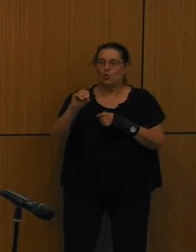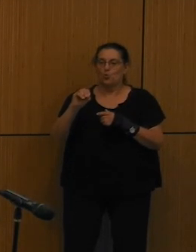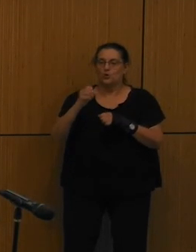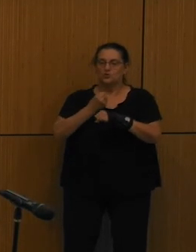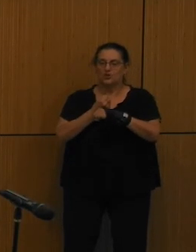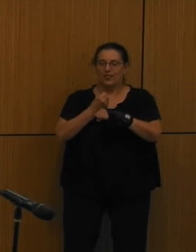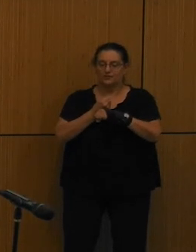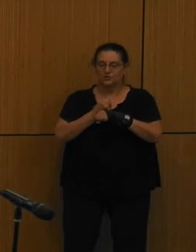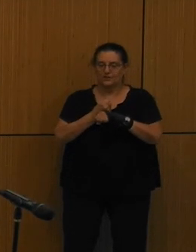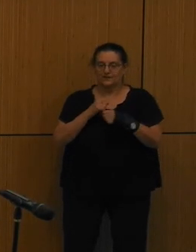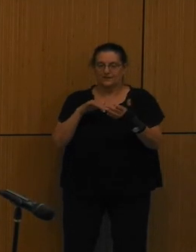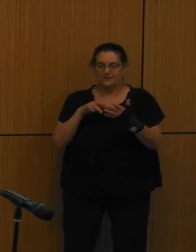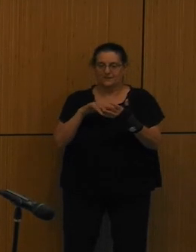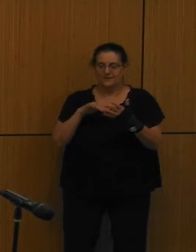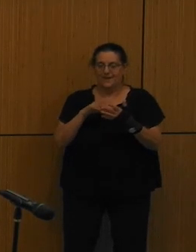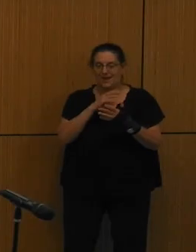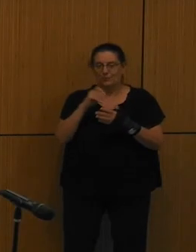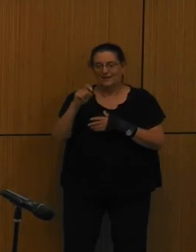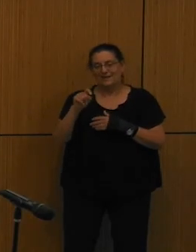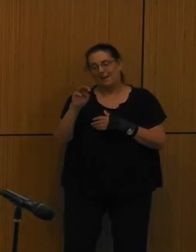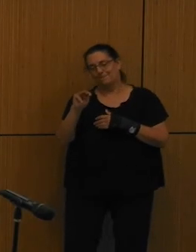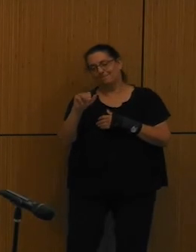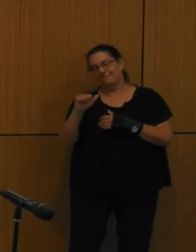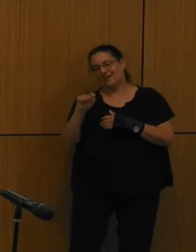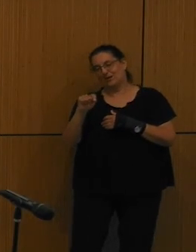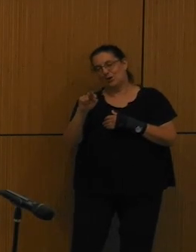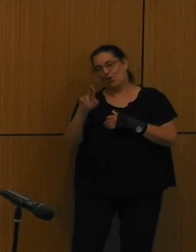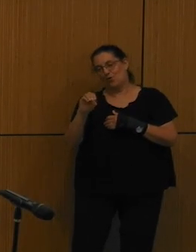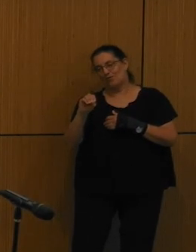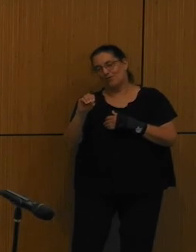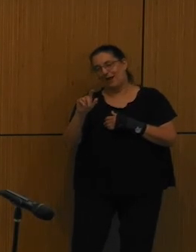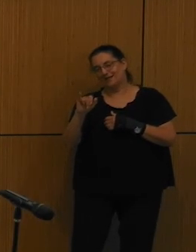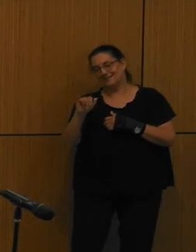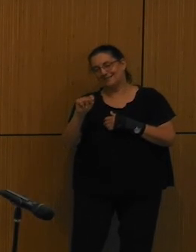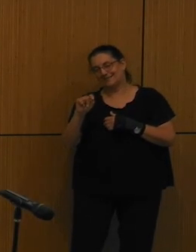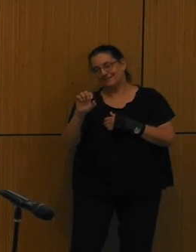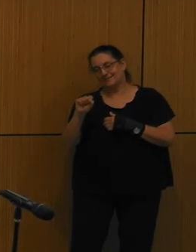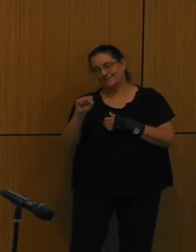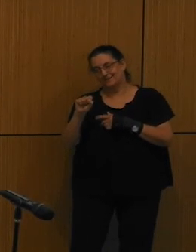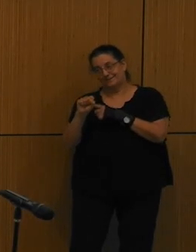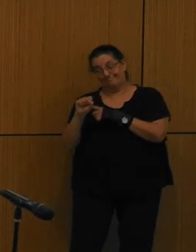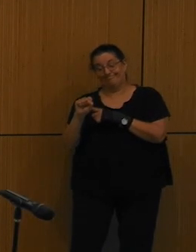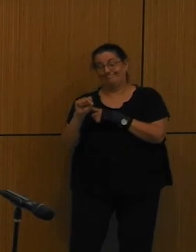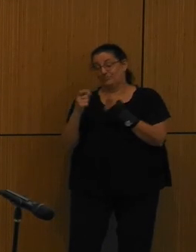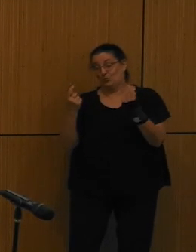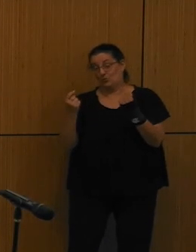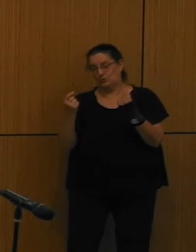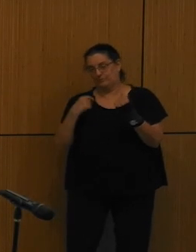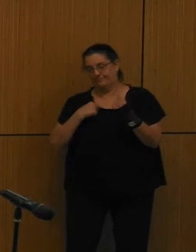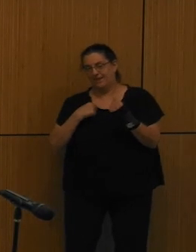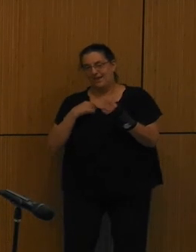You need some meteorites. So, so I started, studying meteorites.